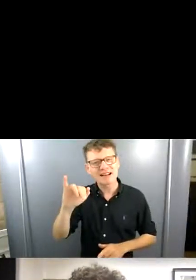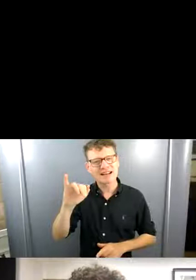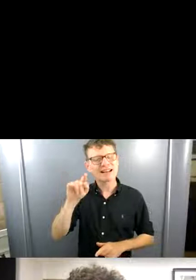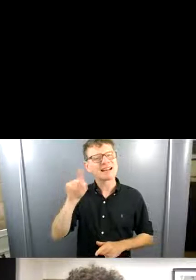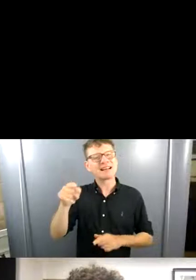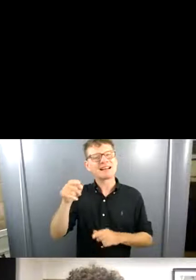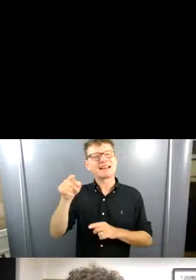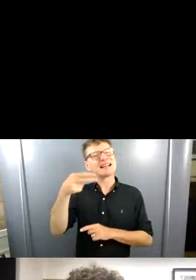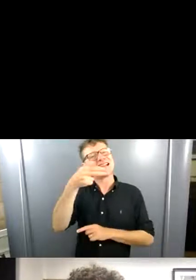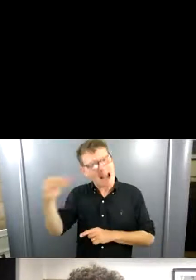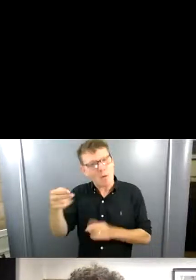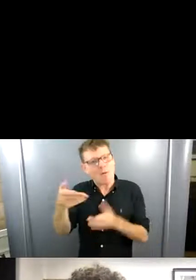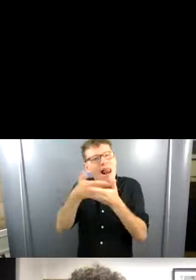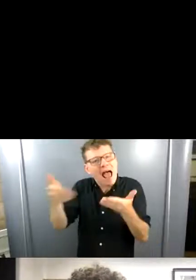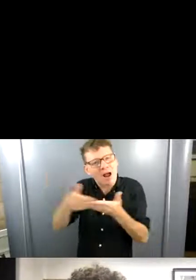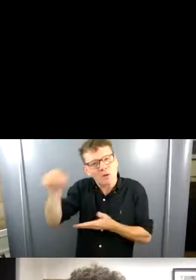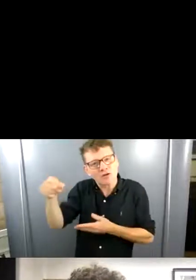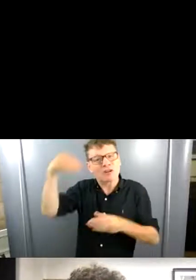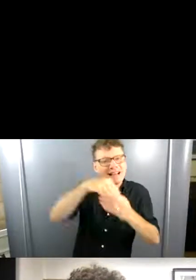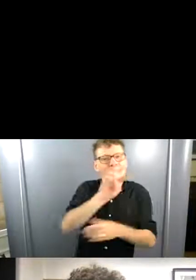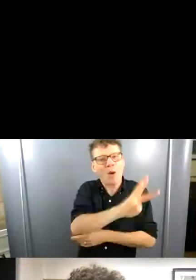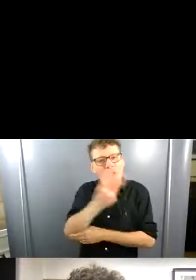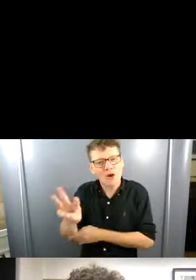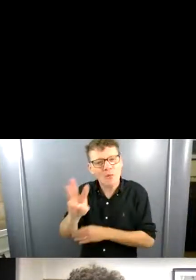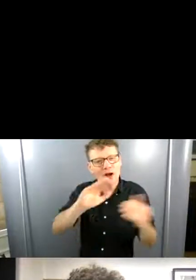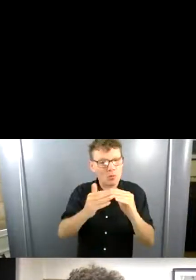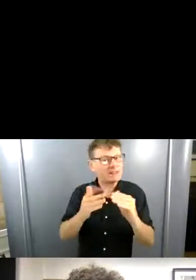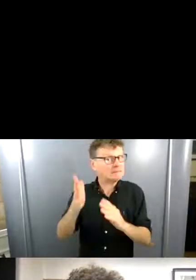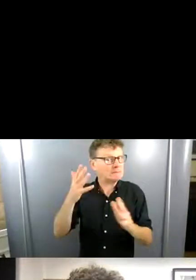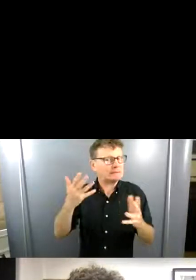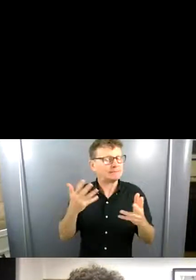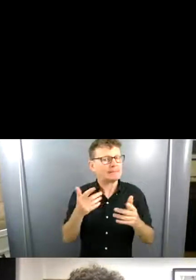on Warruwi in the past although we we don't have much record of it or memories of it